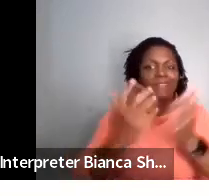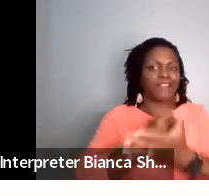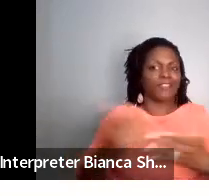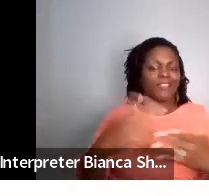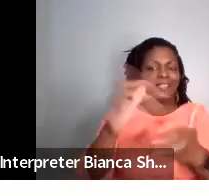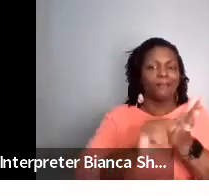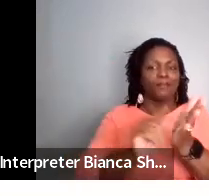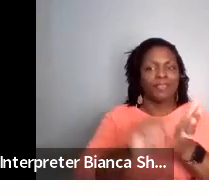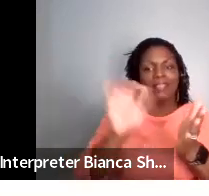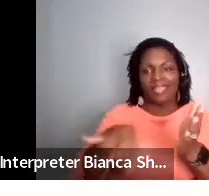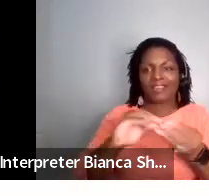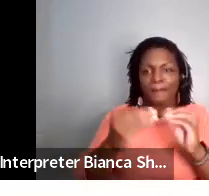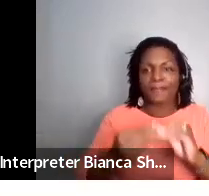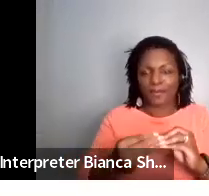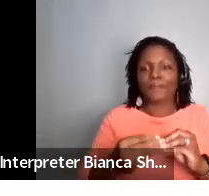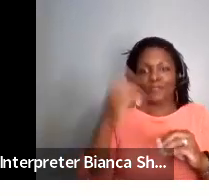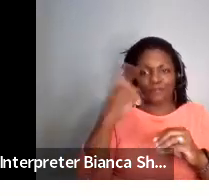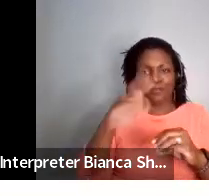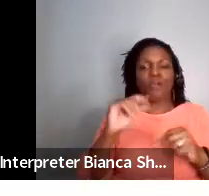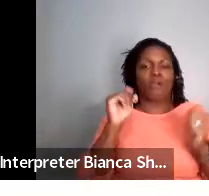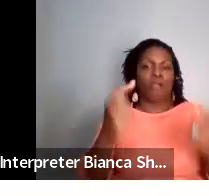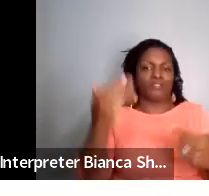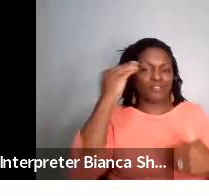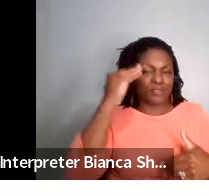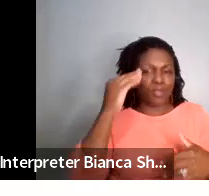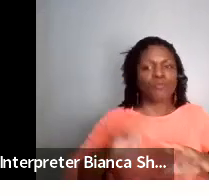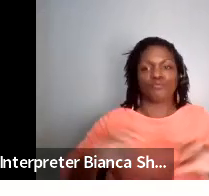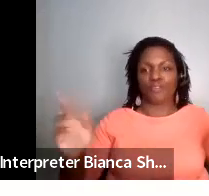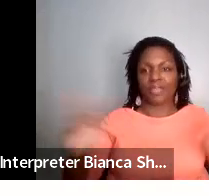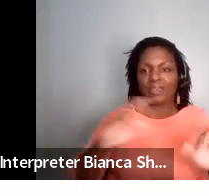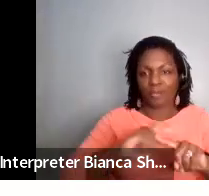And here's some more websites and i'll be happy to share the presentation with you.